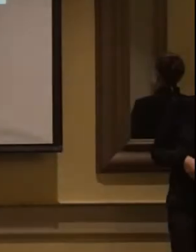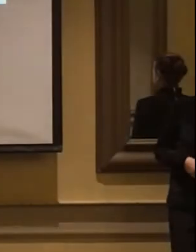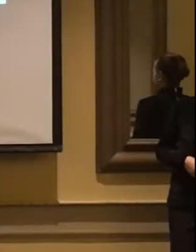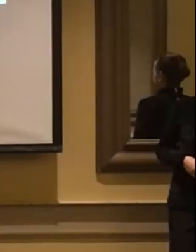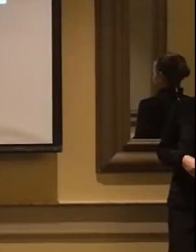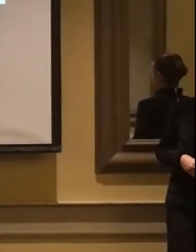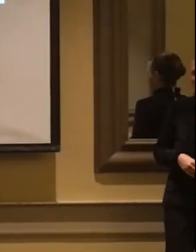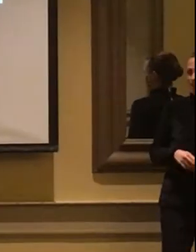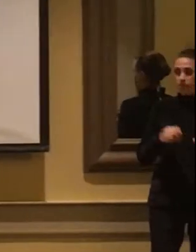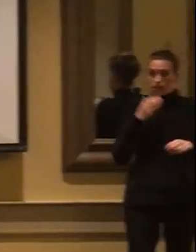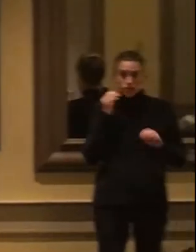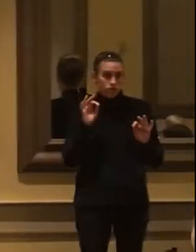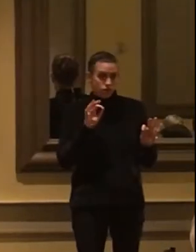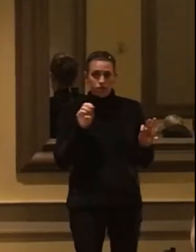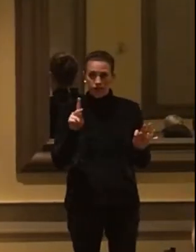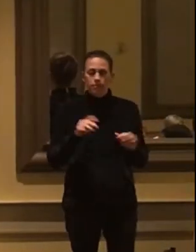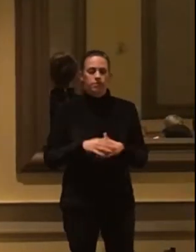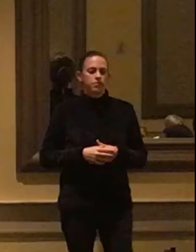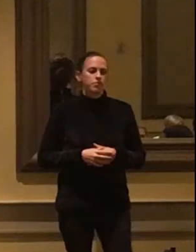OK.